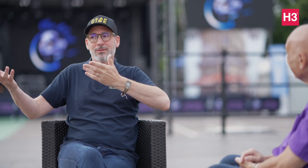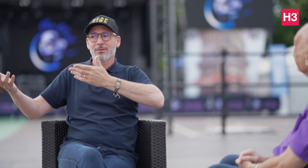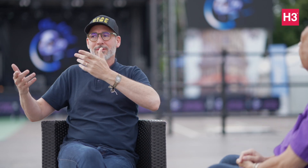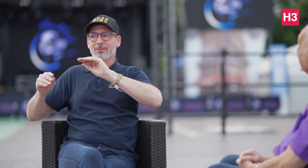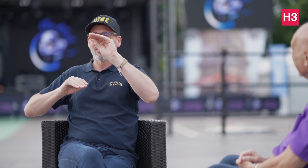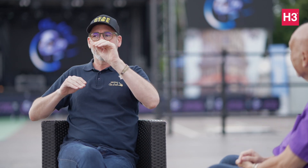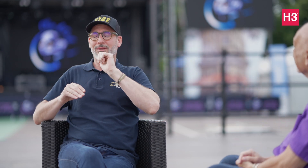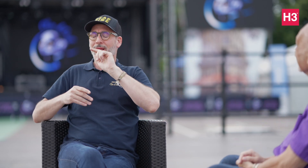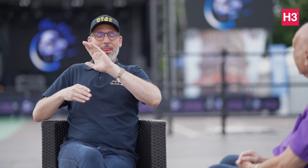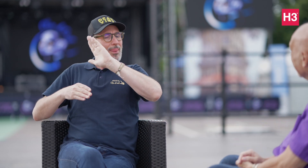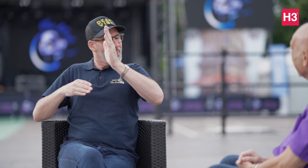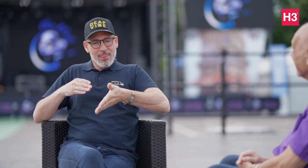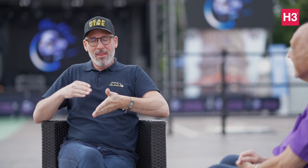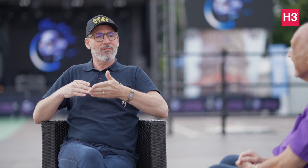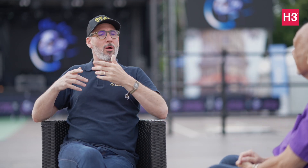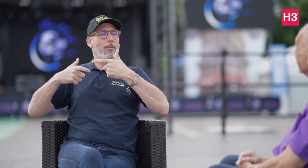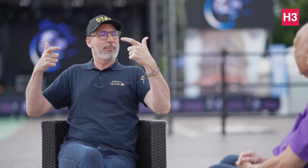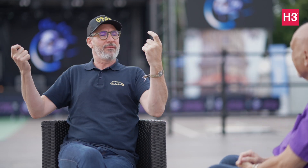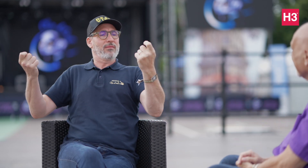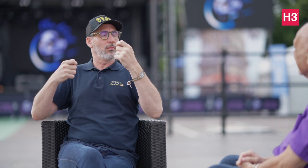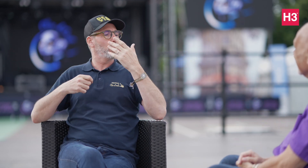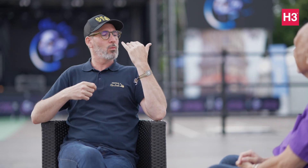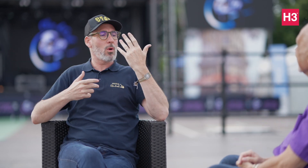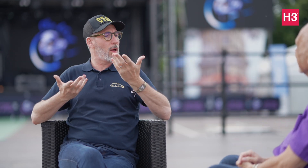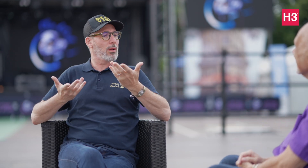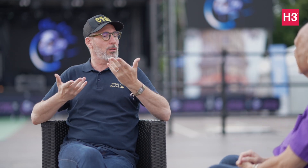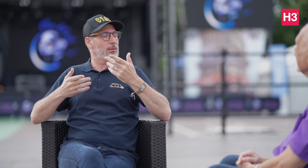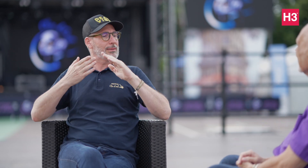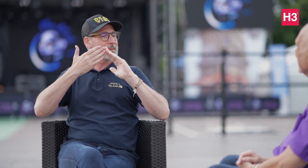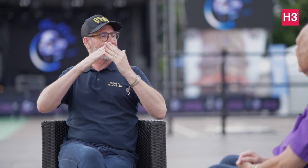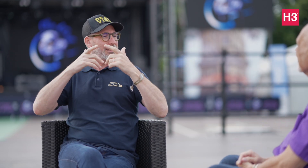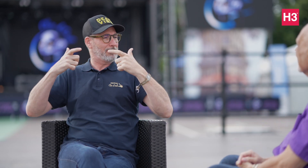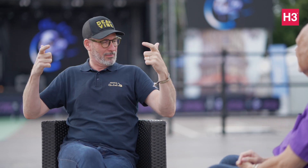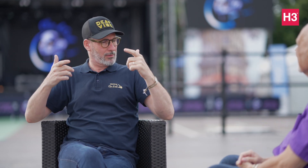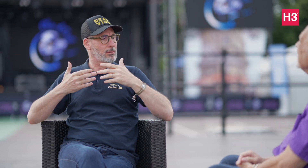I believe logistical factors play a big role — it’s not easy to